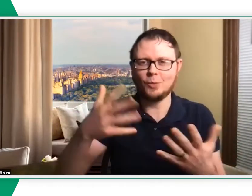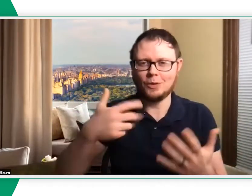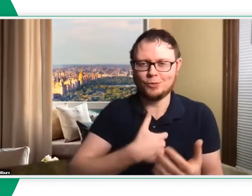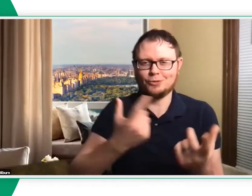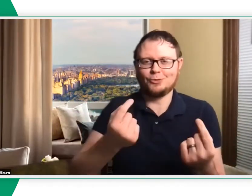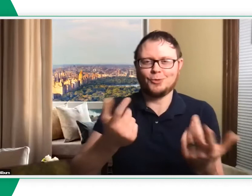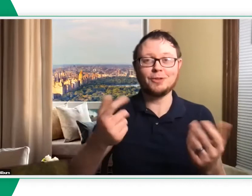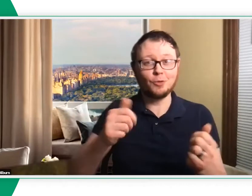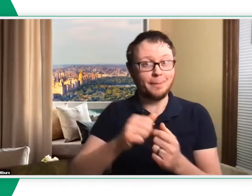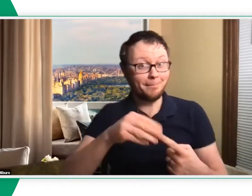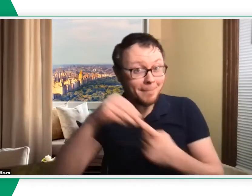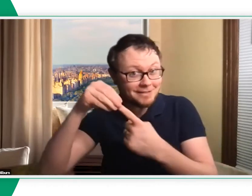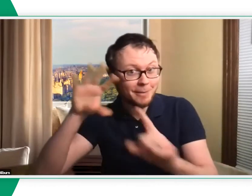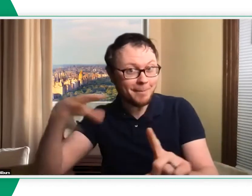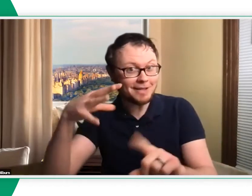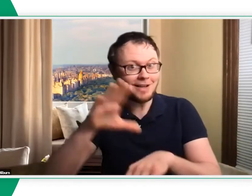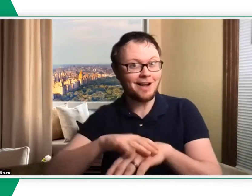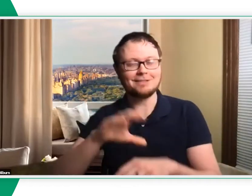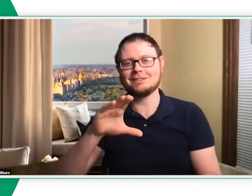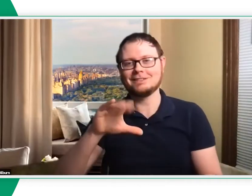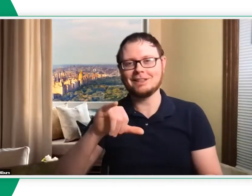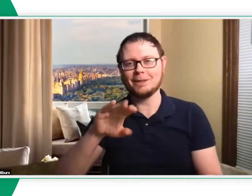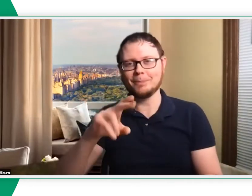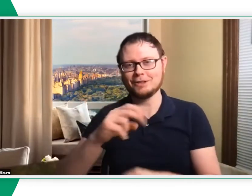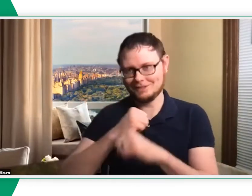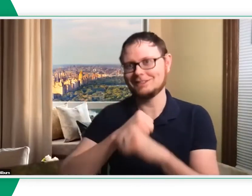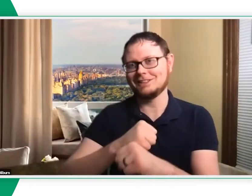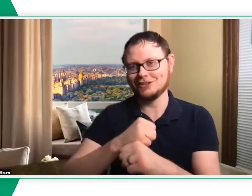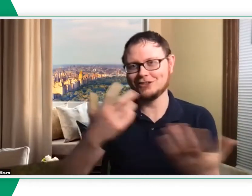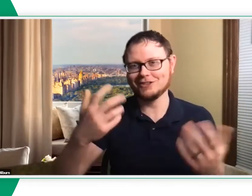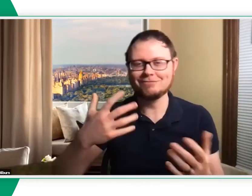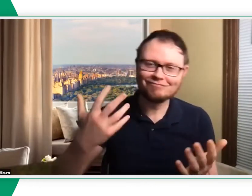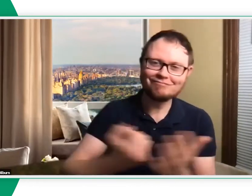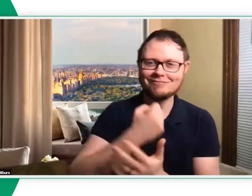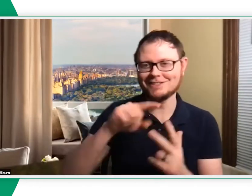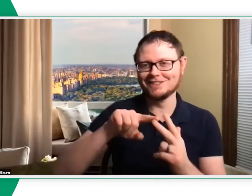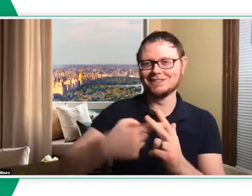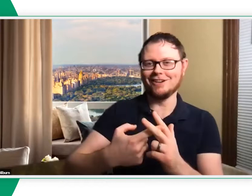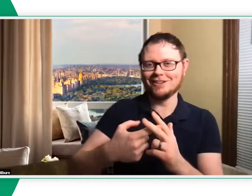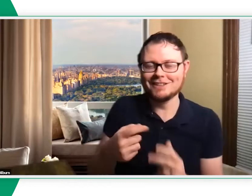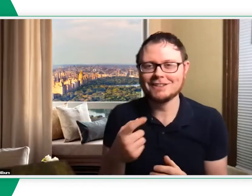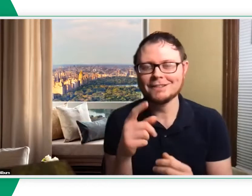Today's webinar is called: A Closer Look. We have a special spotlight today on cybersecurity.